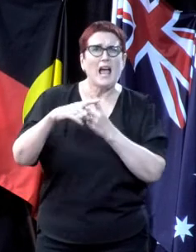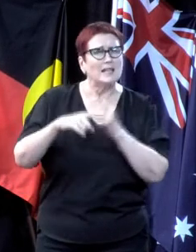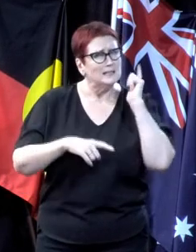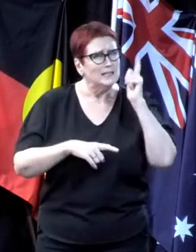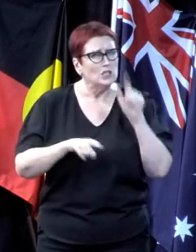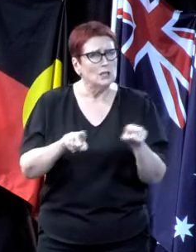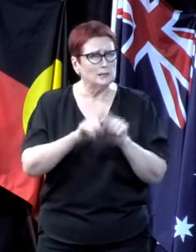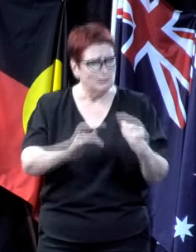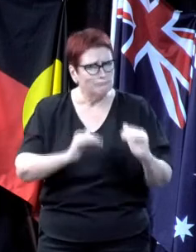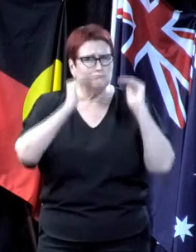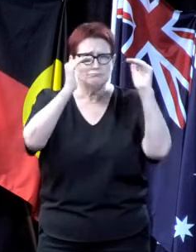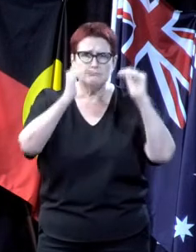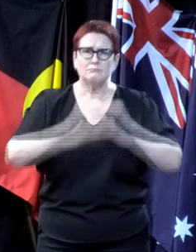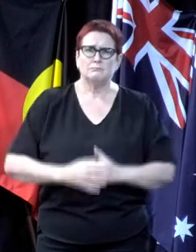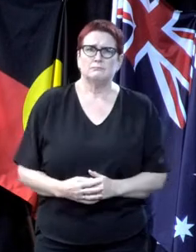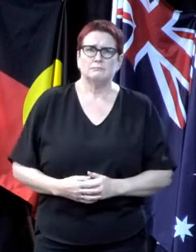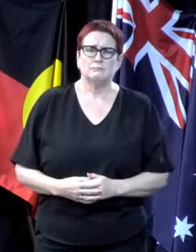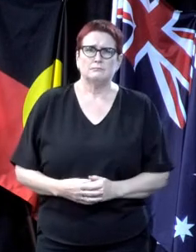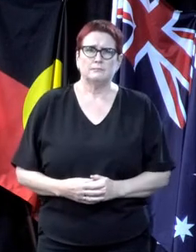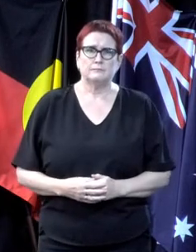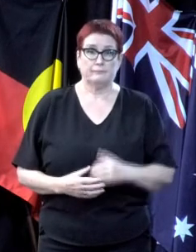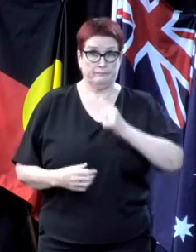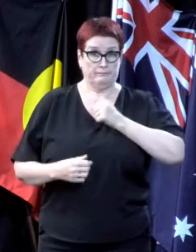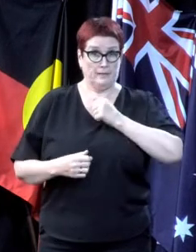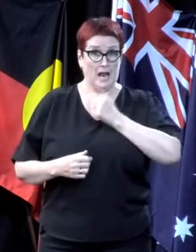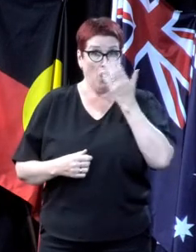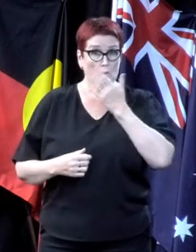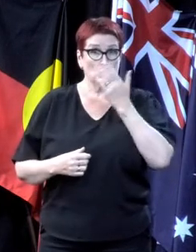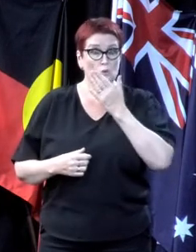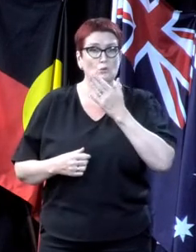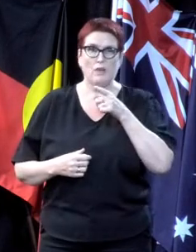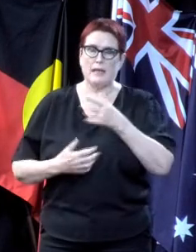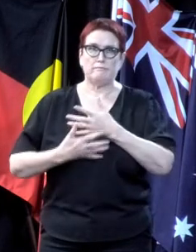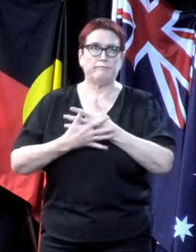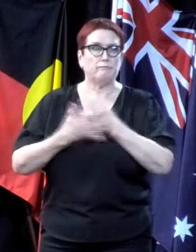in our school, that’s been our biggest change, is that I believe we’ve – we’ve